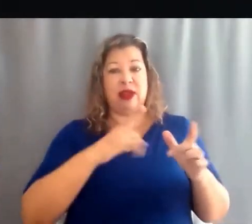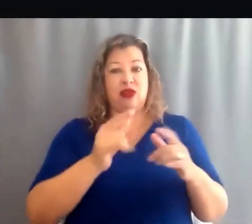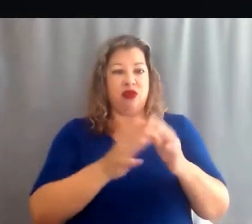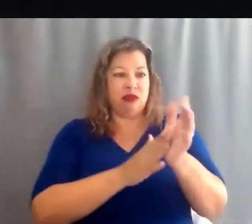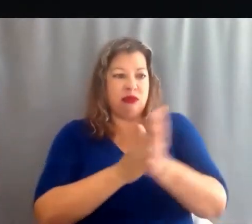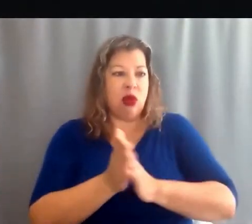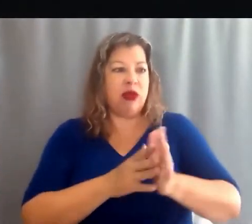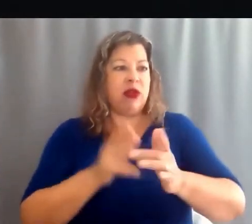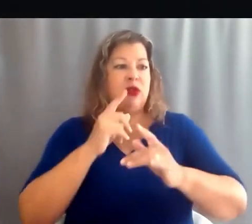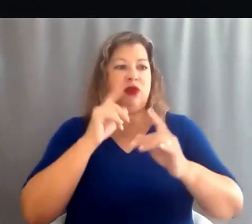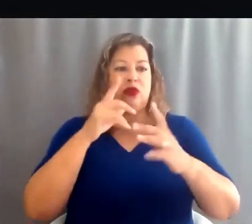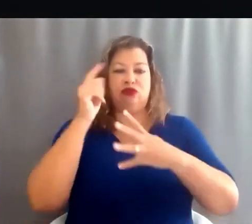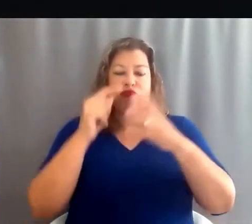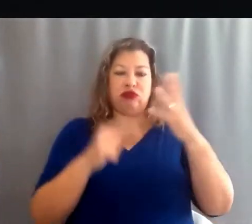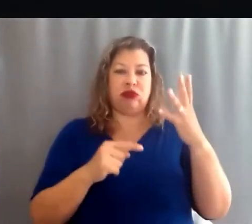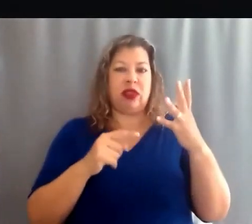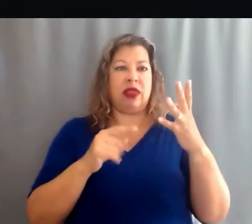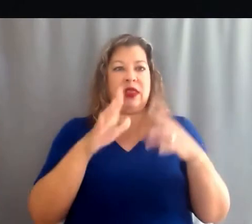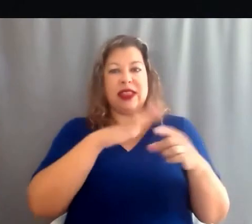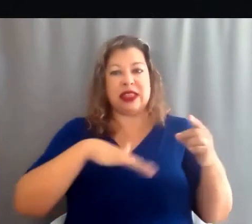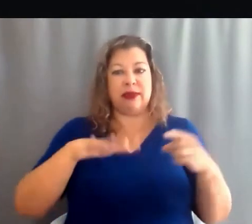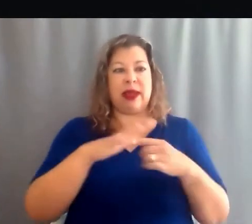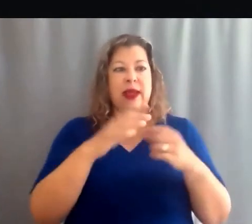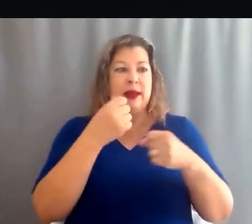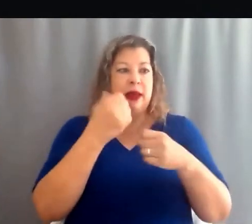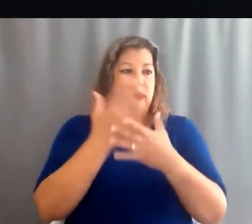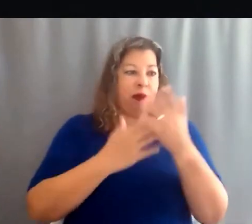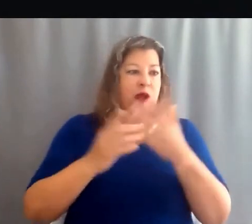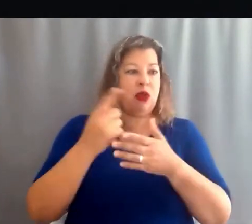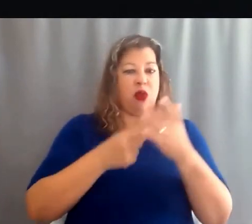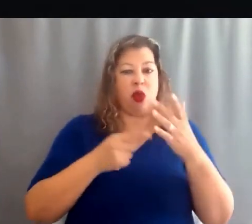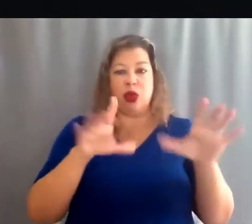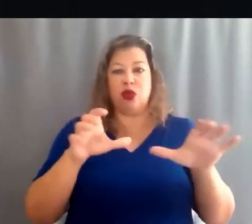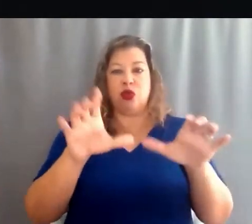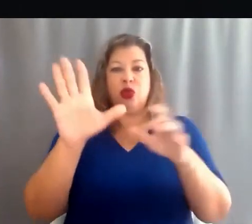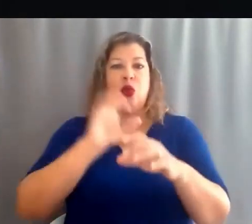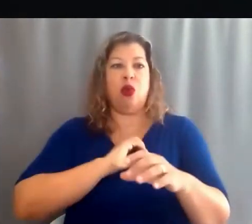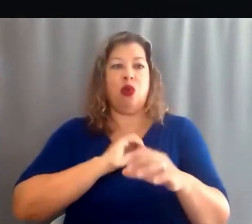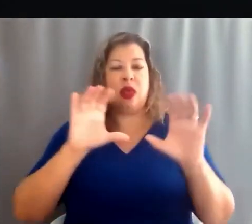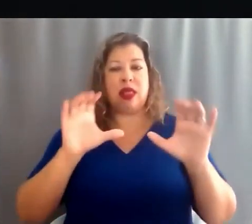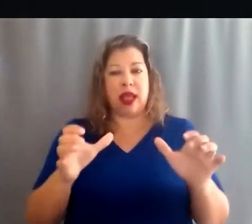motivates you to take aspects of this space and make it a part of what you do in your own classroom.